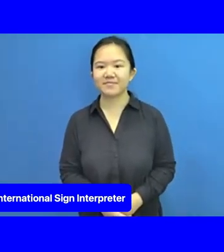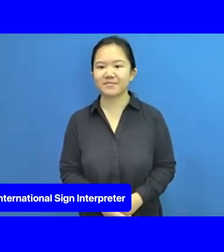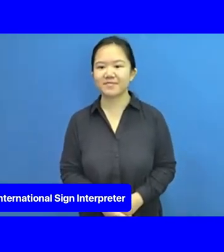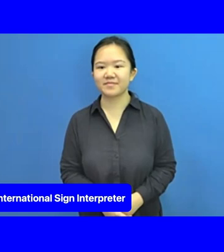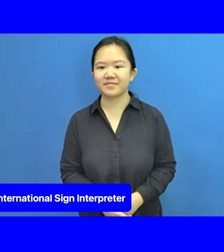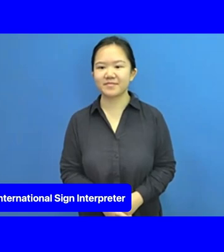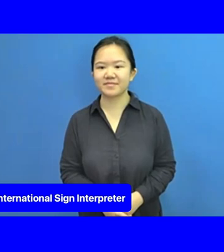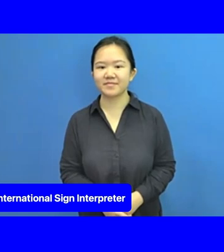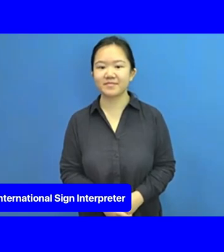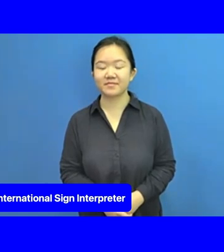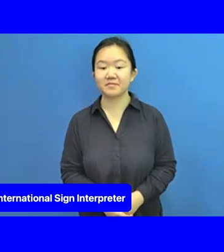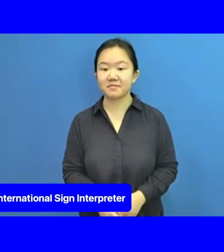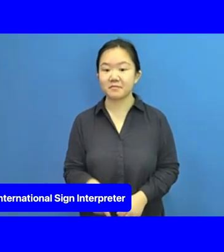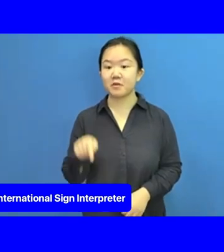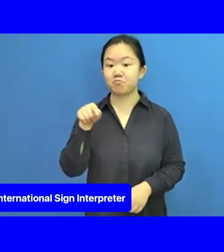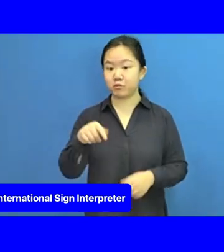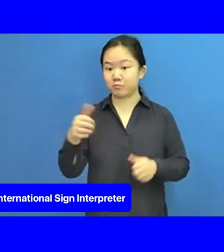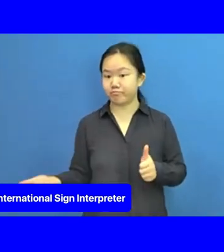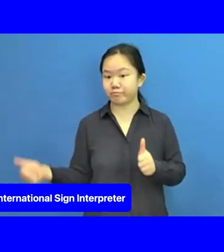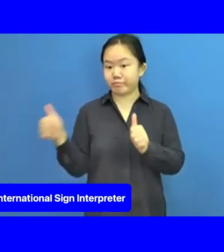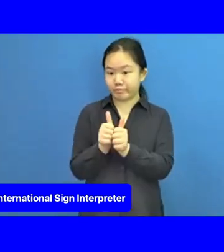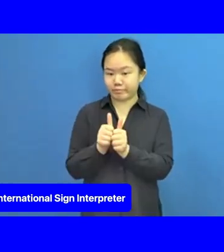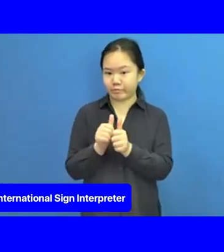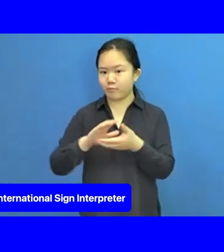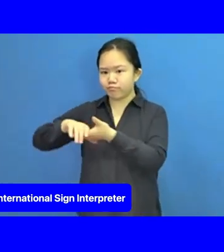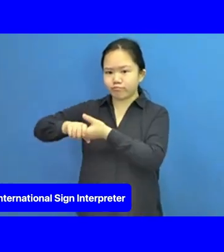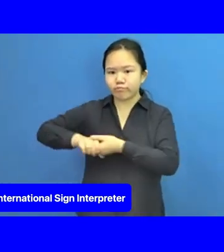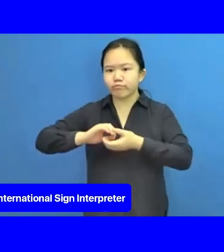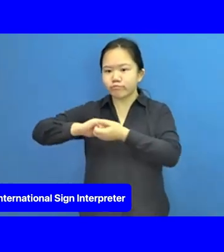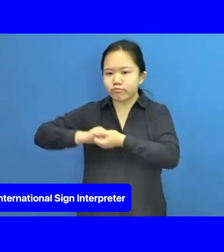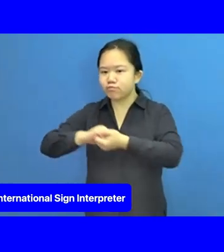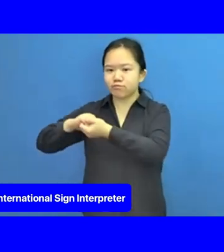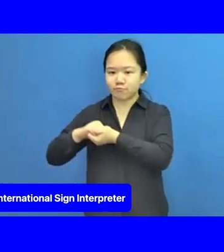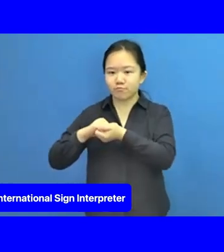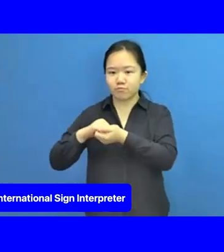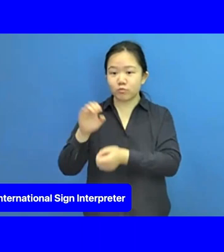or the presenter side, they said, "Yes, this is what we're waiting for."